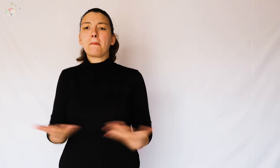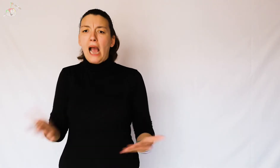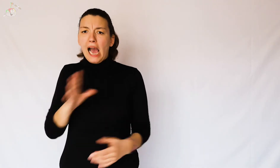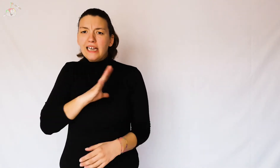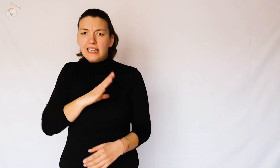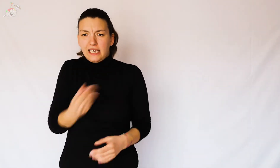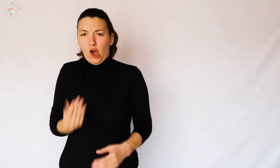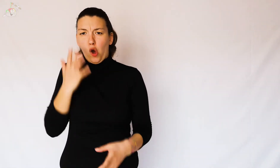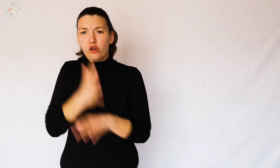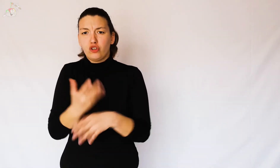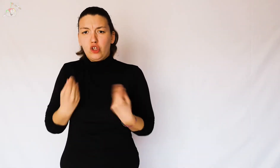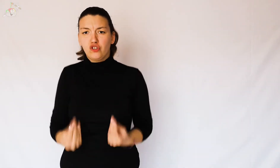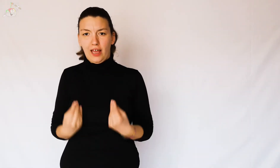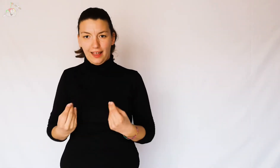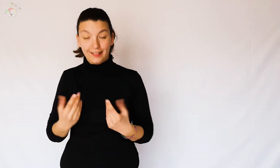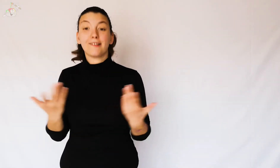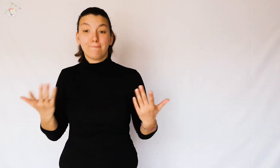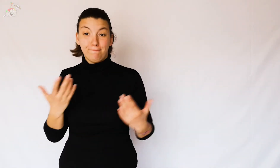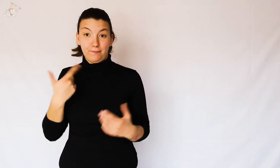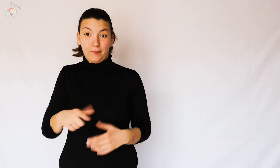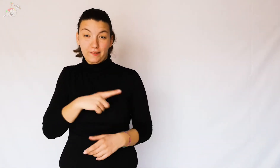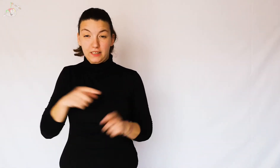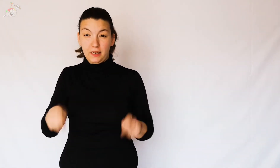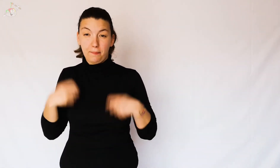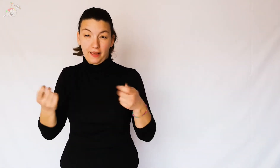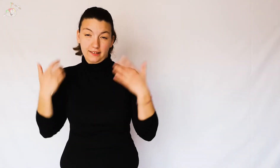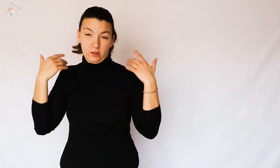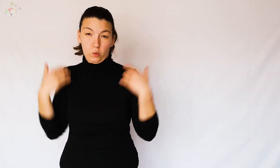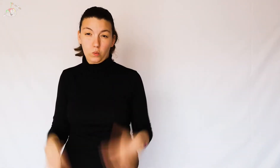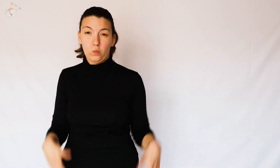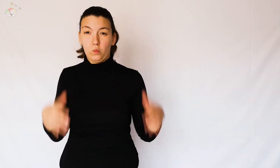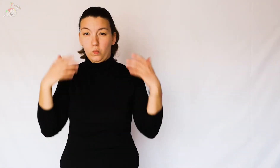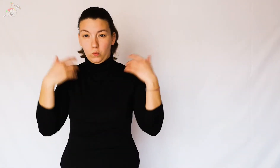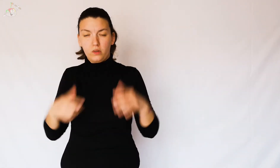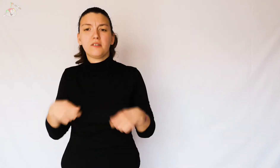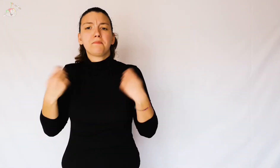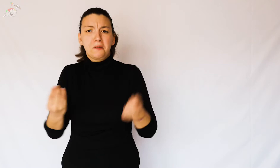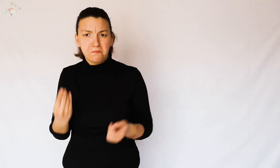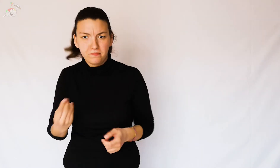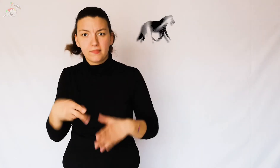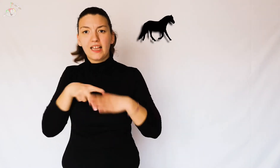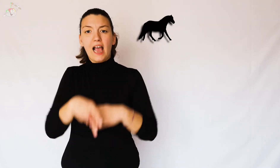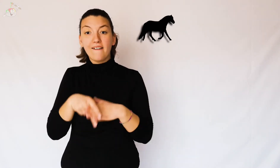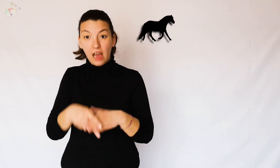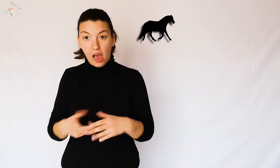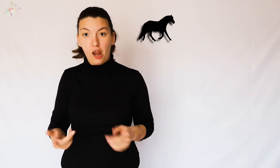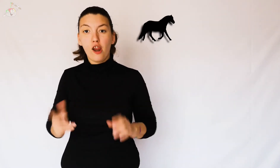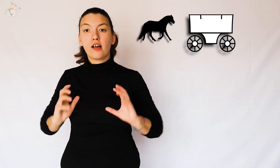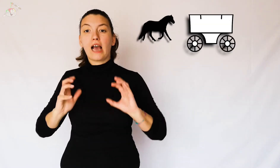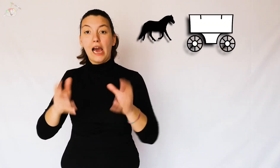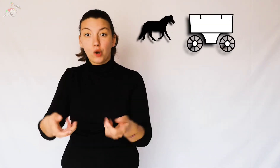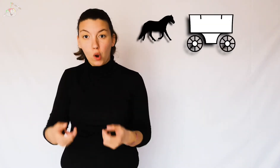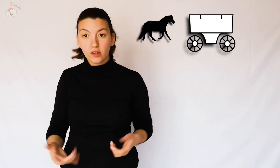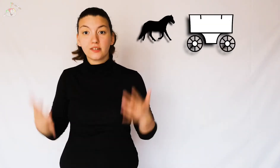But what does it have to do with being rich? This is because he will go shopping for horses, carriage,